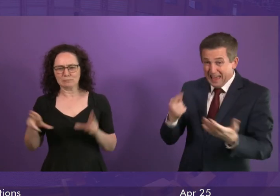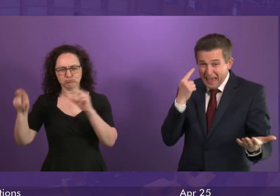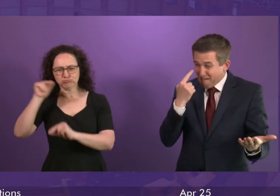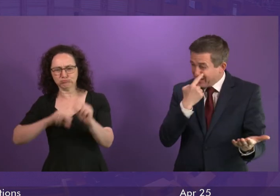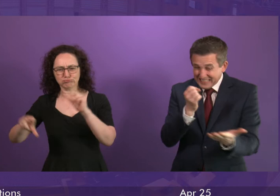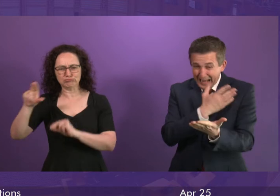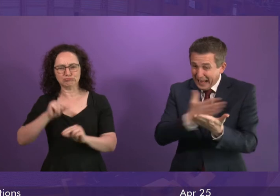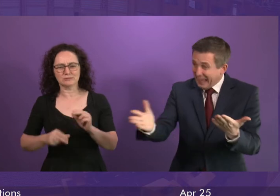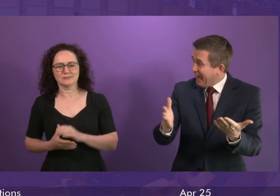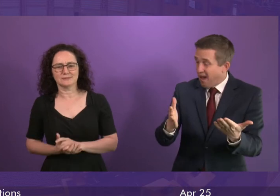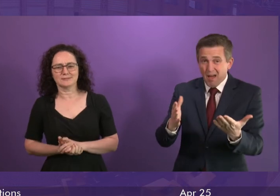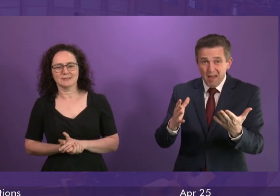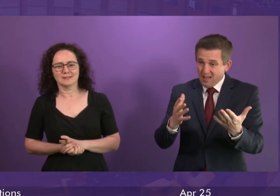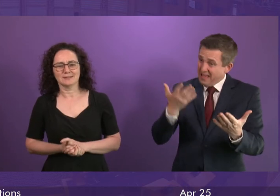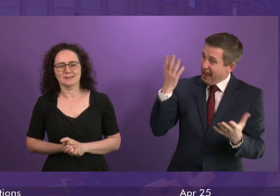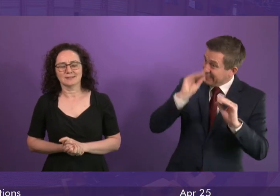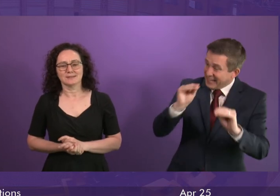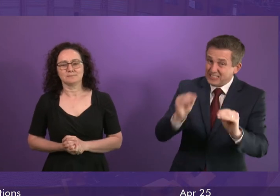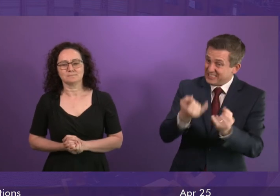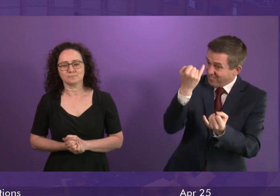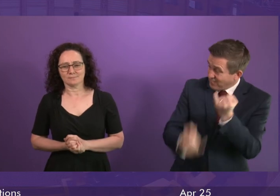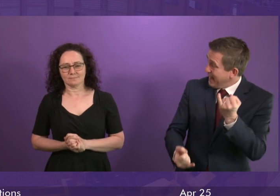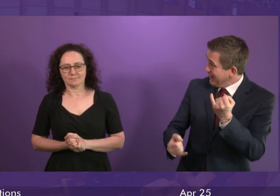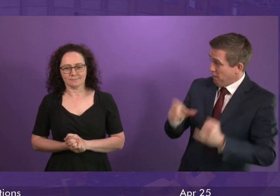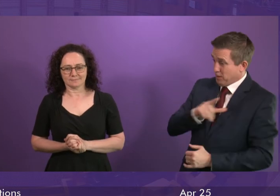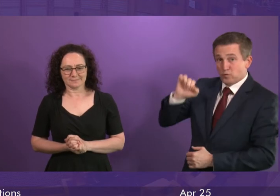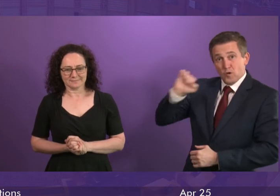not see this for the failure of her Government that it is?